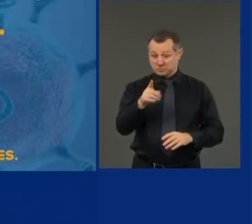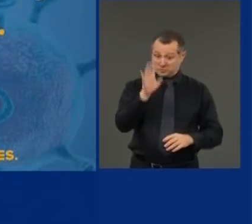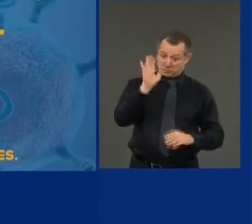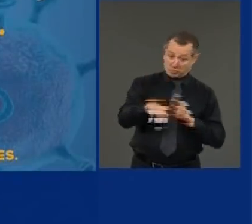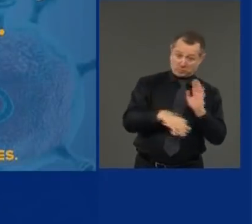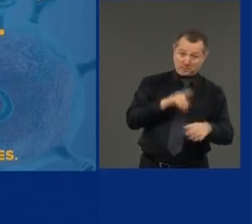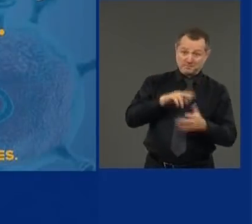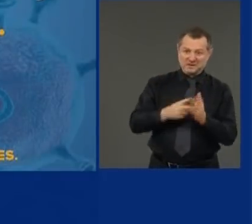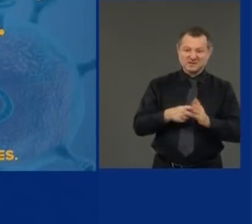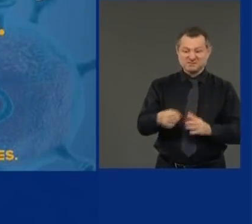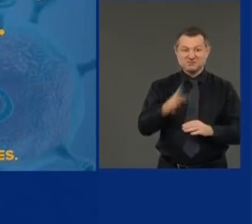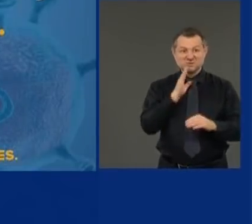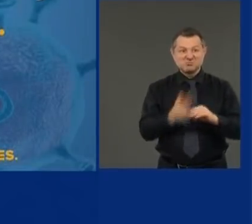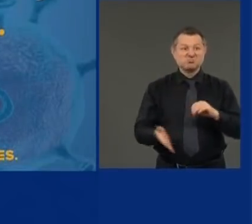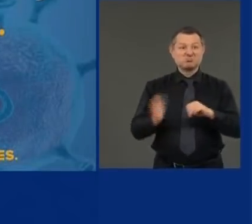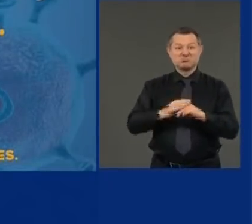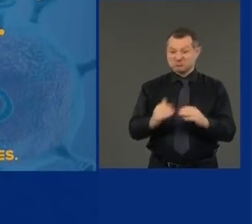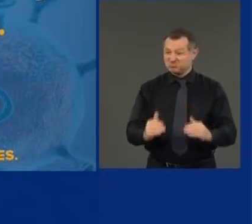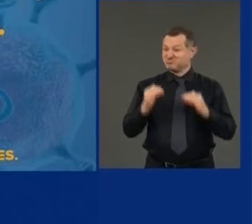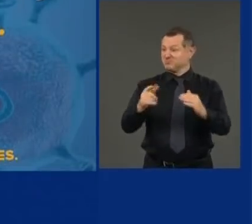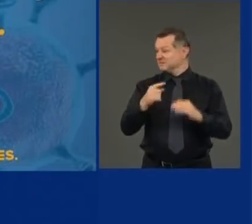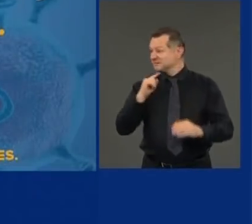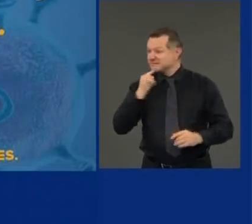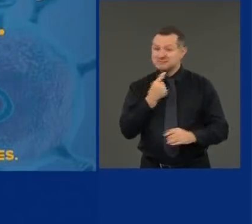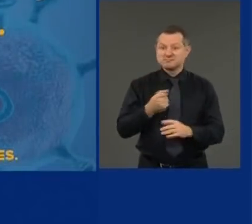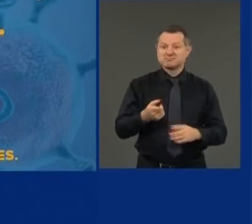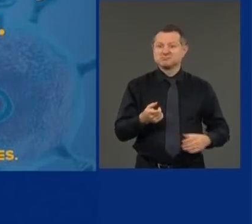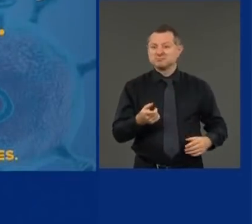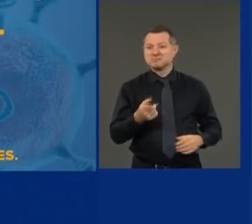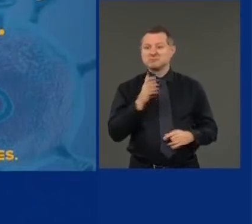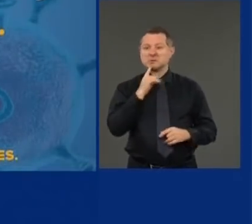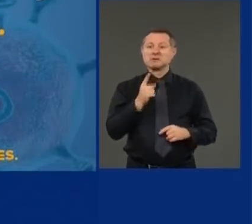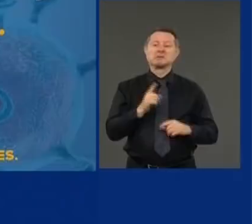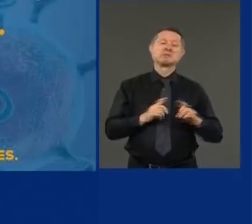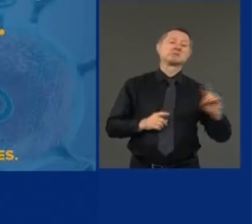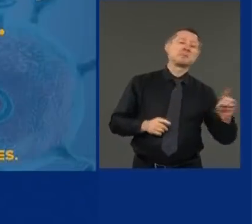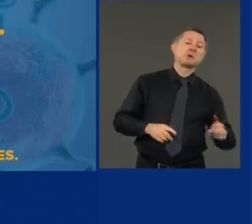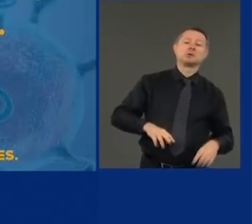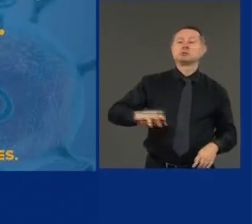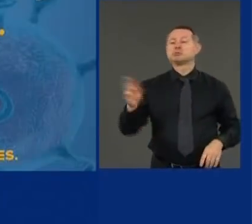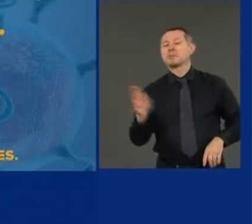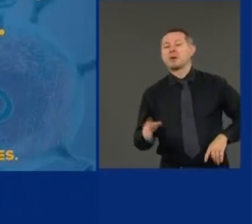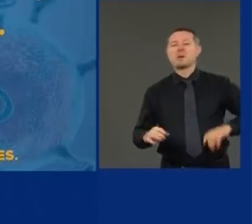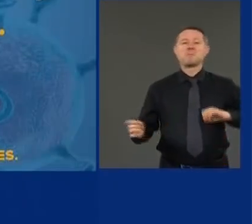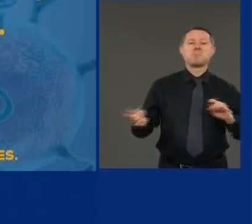GOING TO HAVE A PROBLEM. DENYING COVID IS REALLY ADVANCING THE COVID VIRUS.